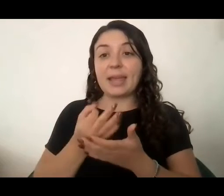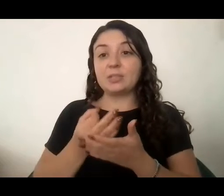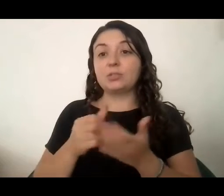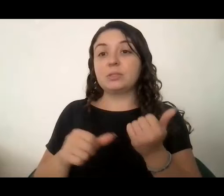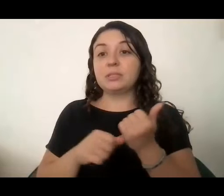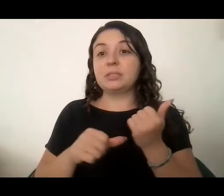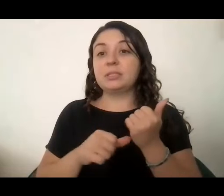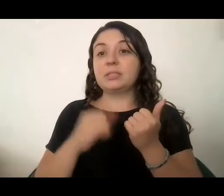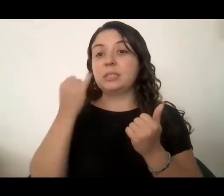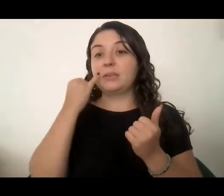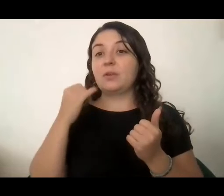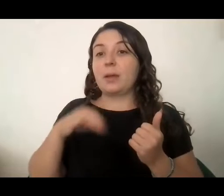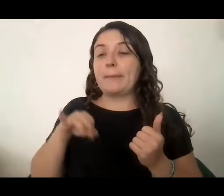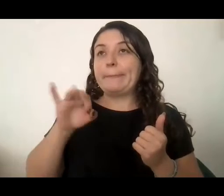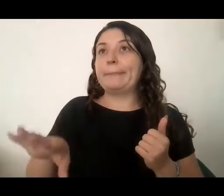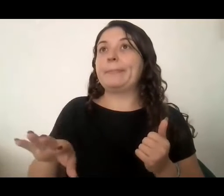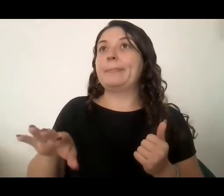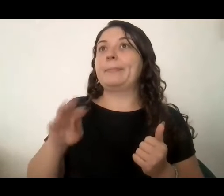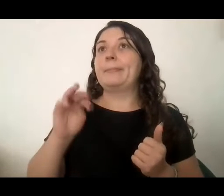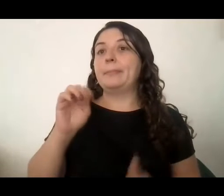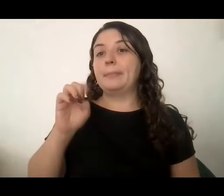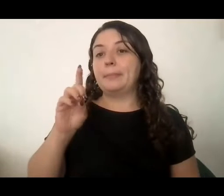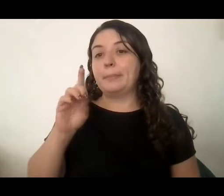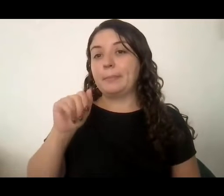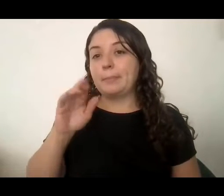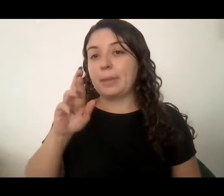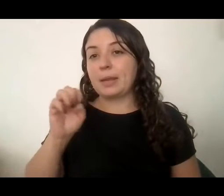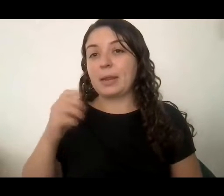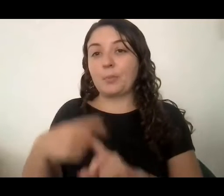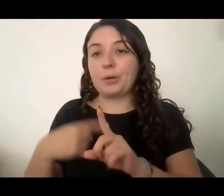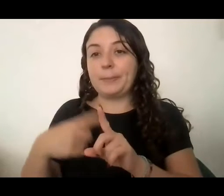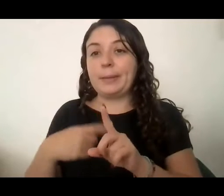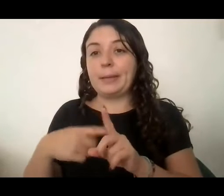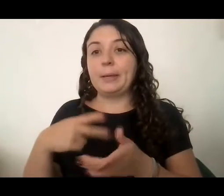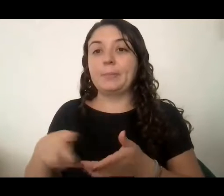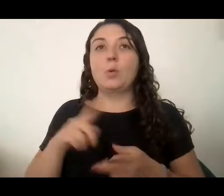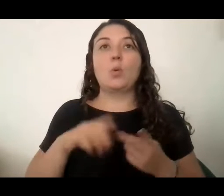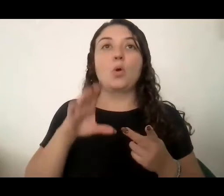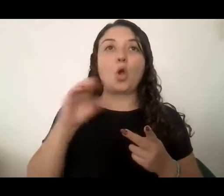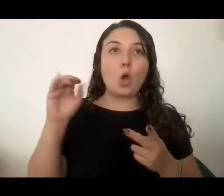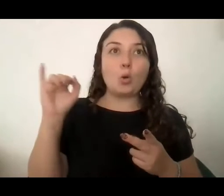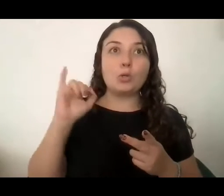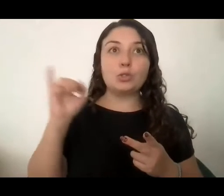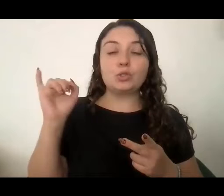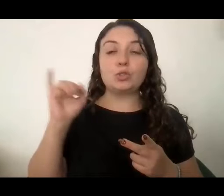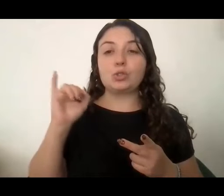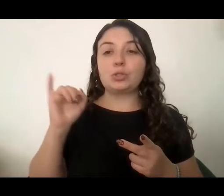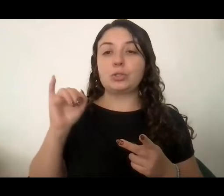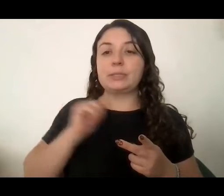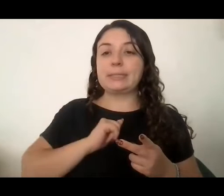of pocket expenses like Medicare premiums or co-insurance and deductible out of pocket expenses,